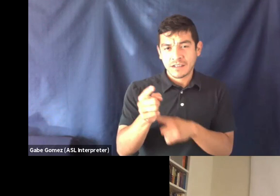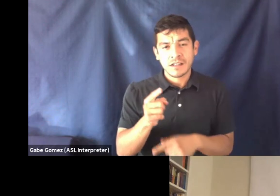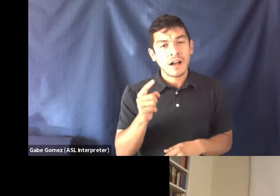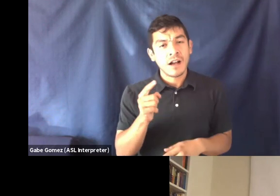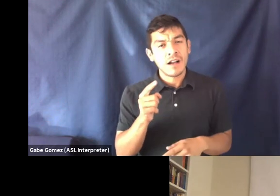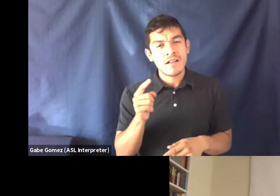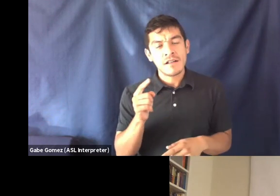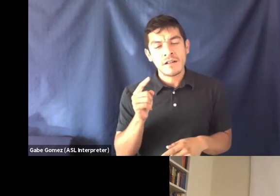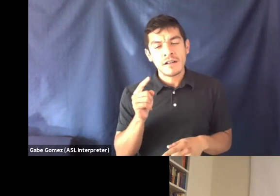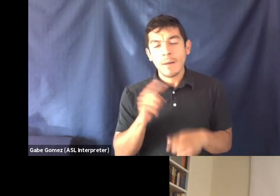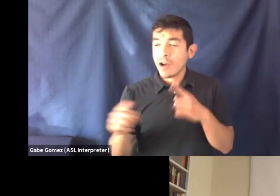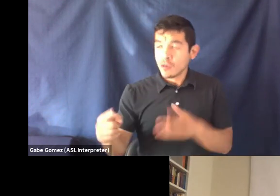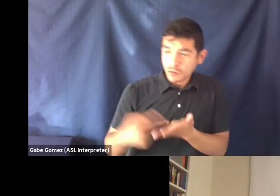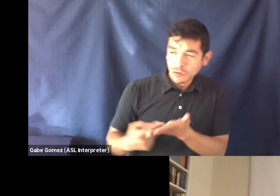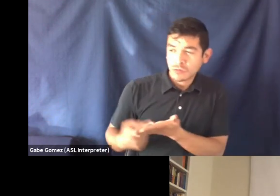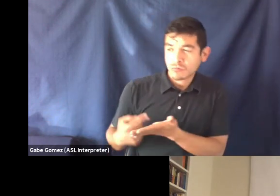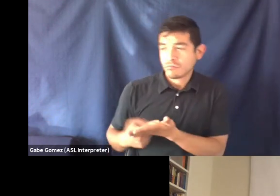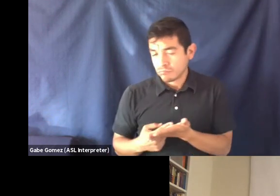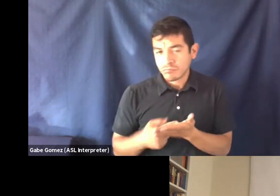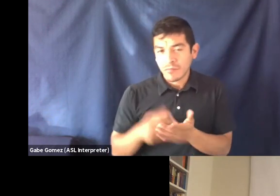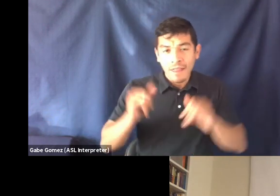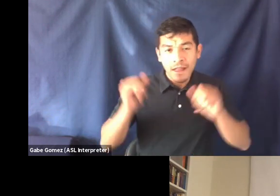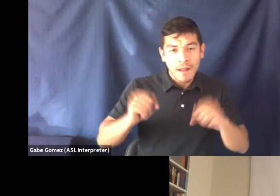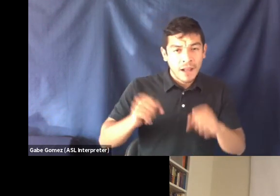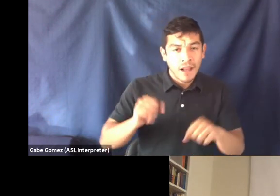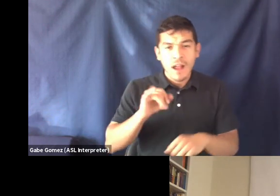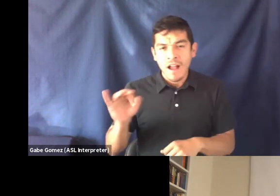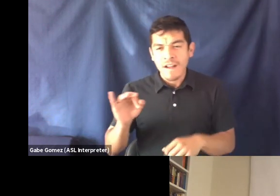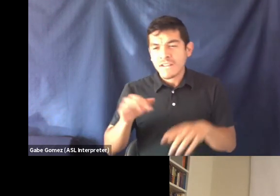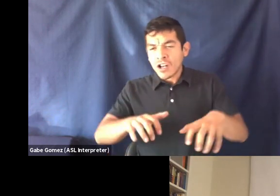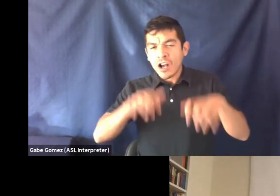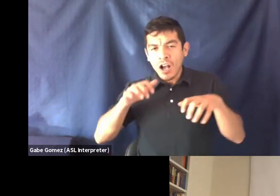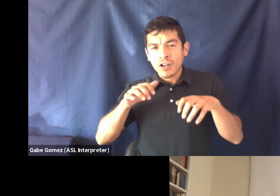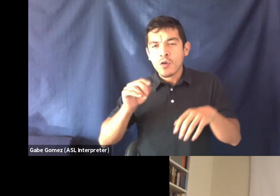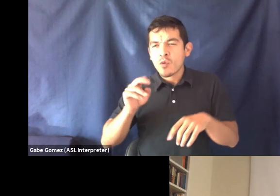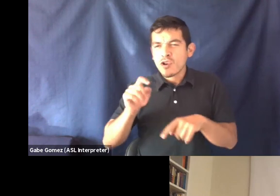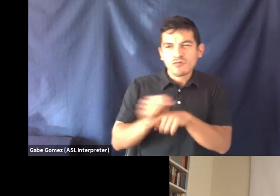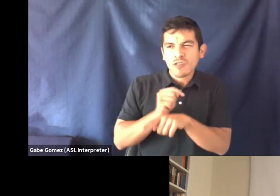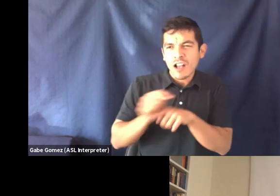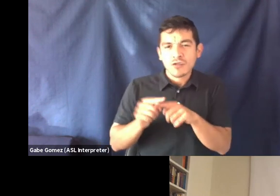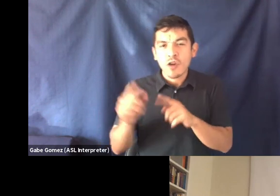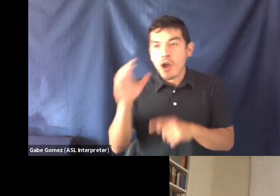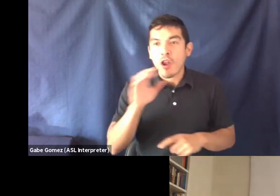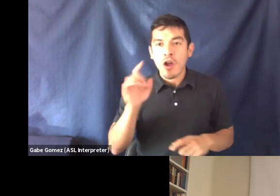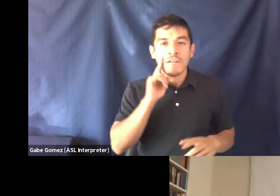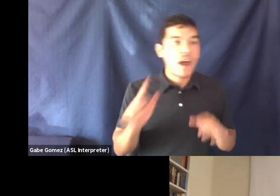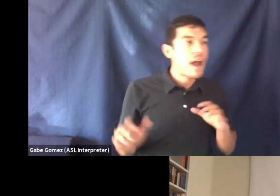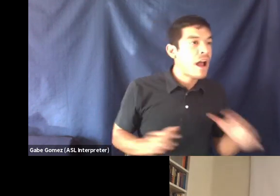there's, I think the ability of audiences were so trained to look for action or for, you know,